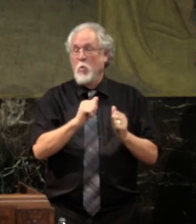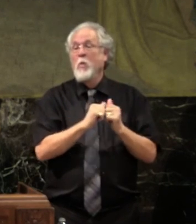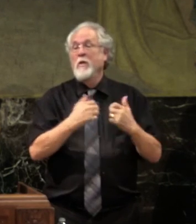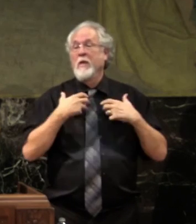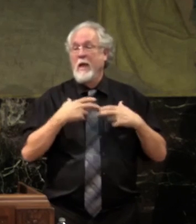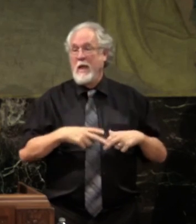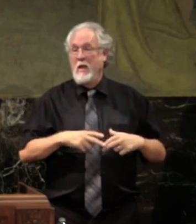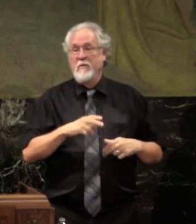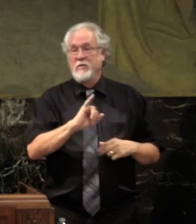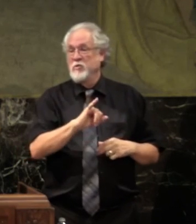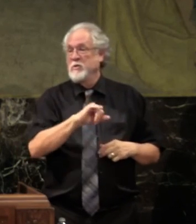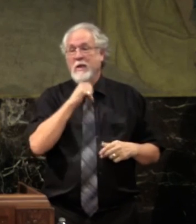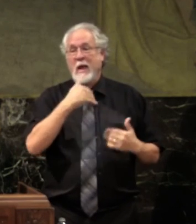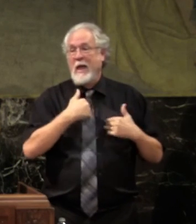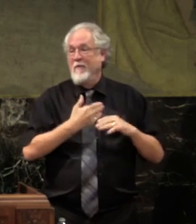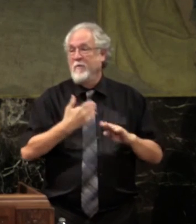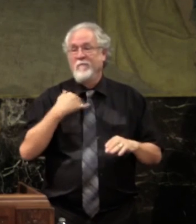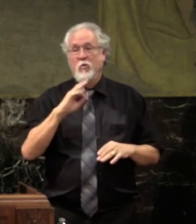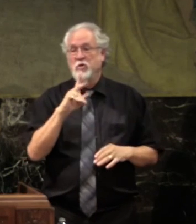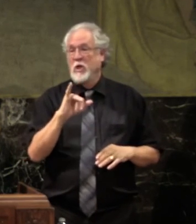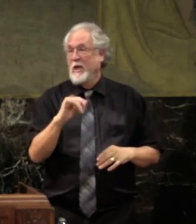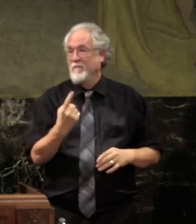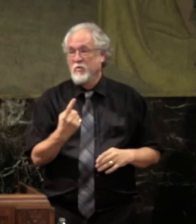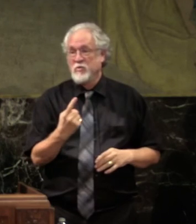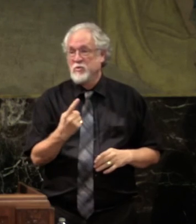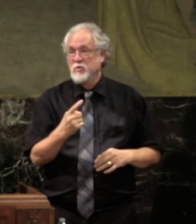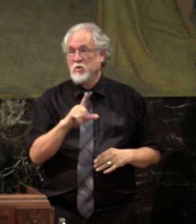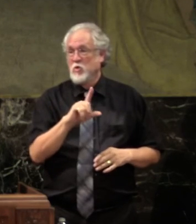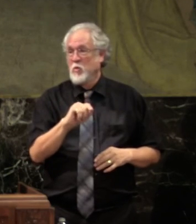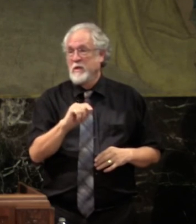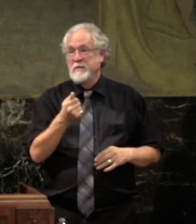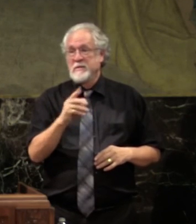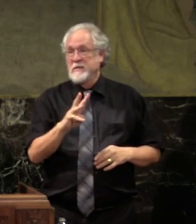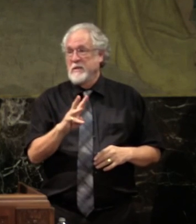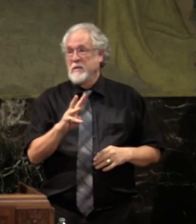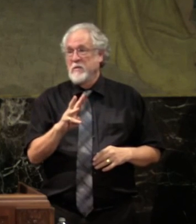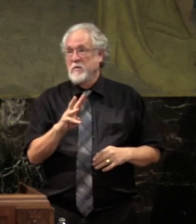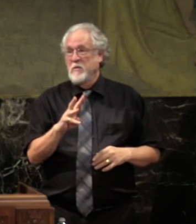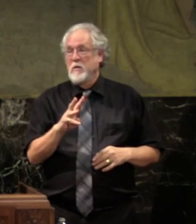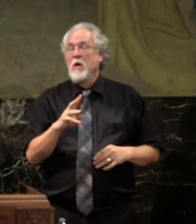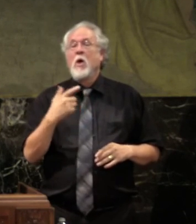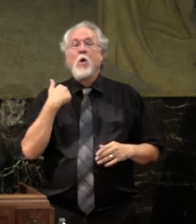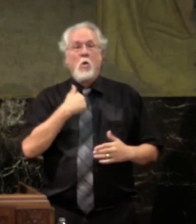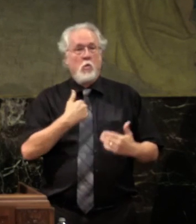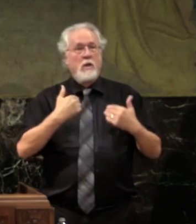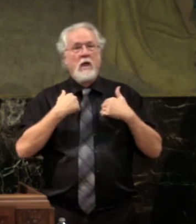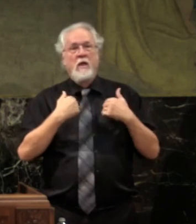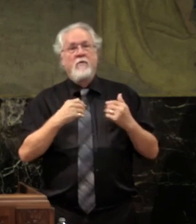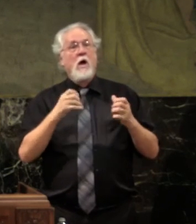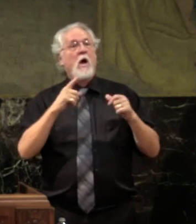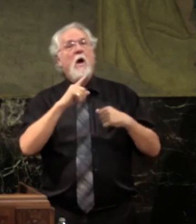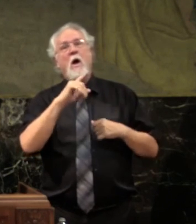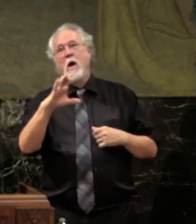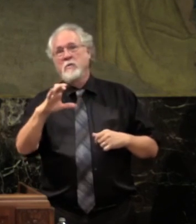didn't have it before july first of 2016 we have hundreds of people right now who